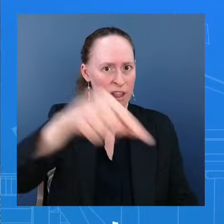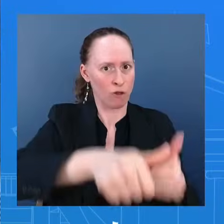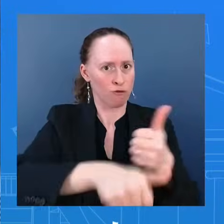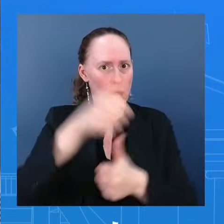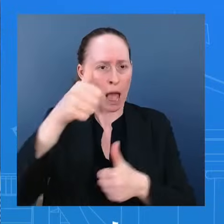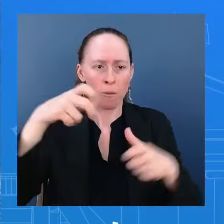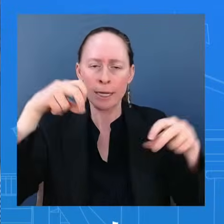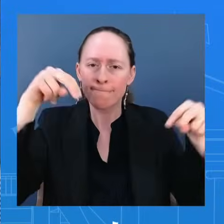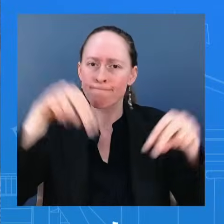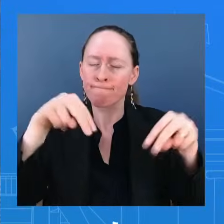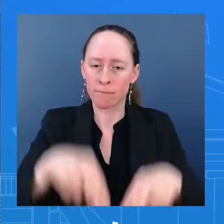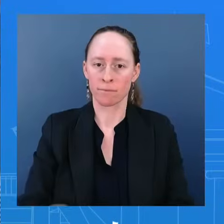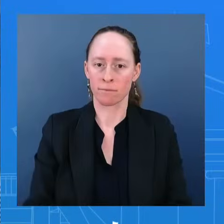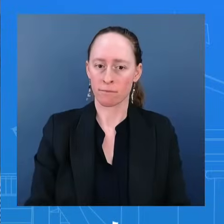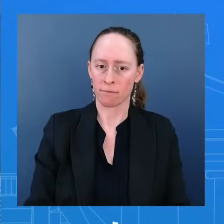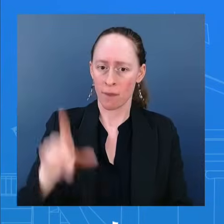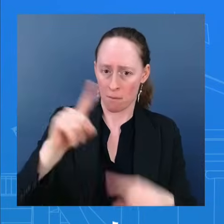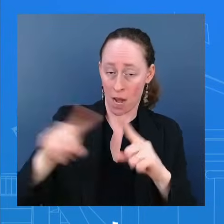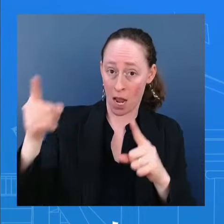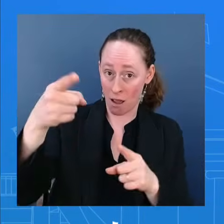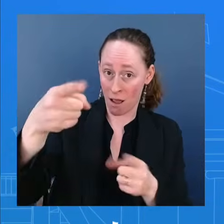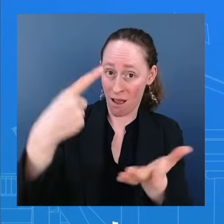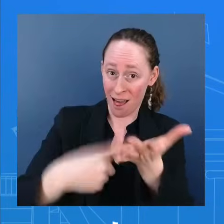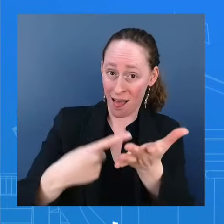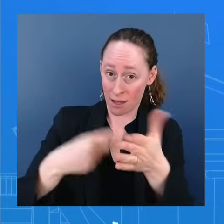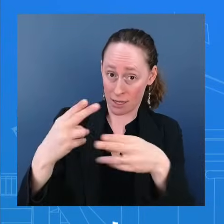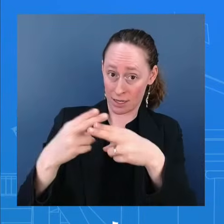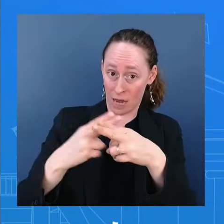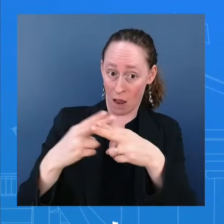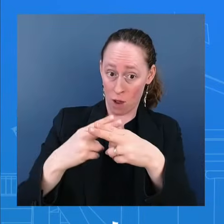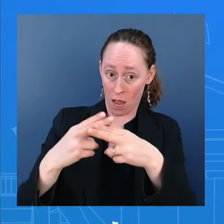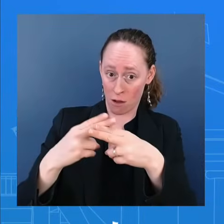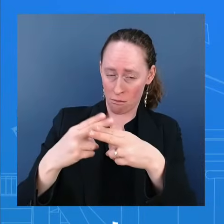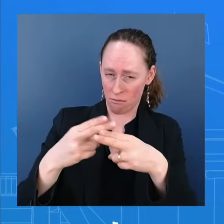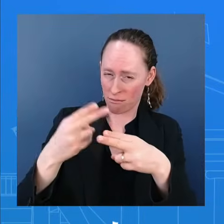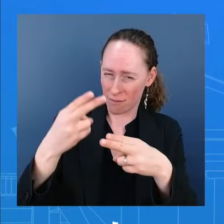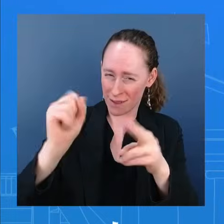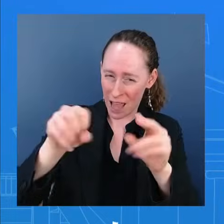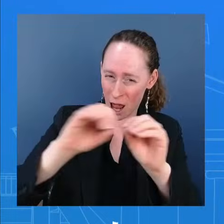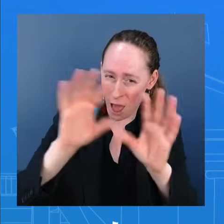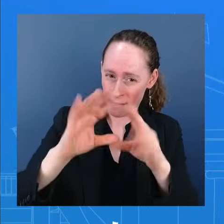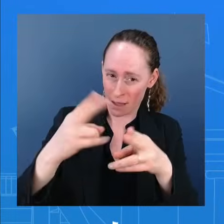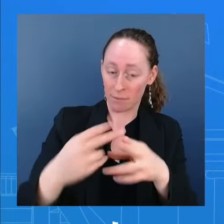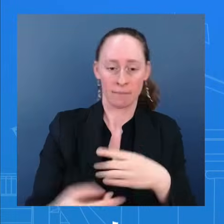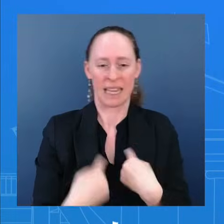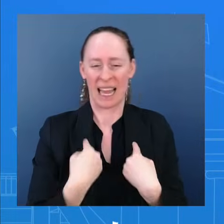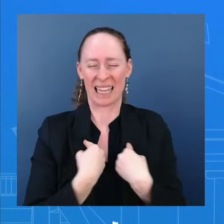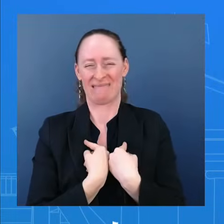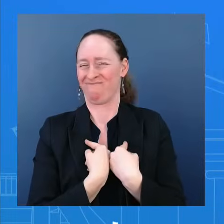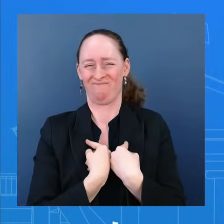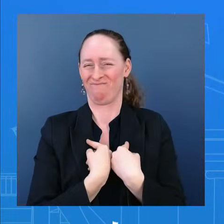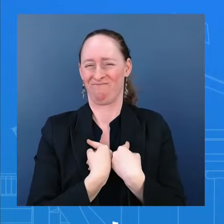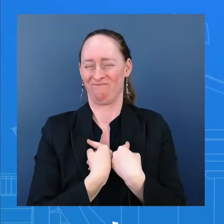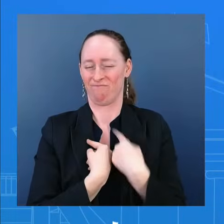Mr. Kirby: I think I'd point you to -- The Press: -- since 1967? Mr. Kirby: -- the Israelis to speak to their military operations. Ms. Jean-Pierre: Go ahead, Jacqui. The Press: Thanks, Karine.